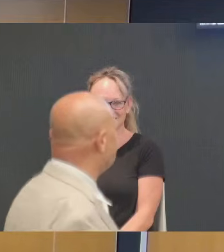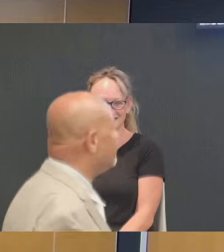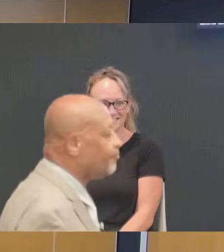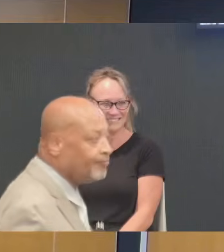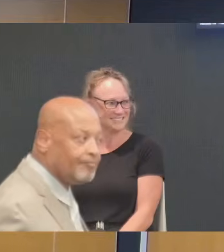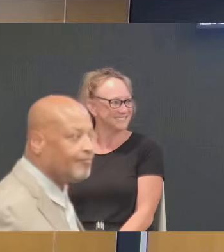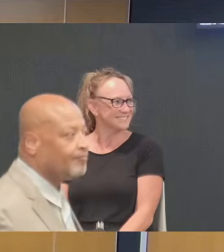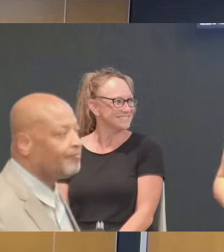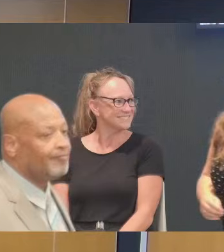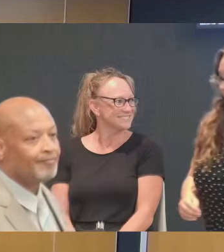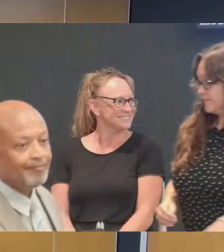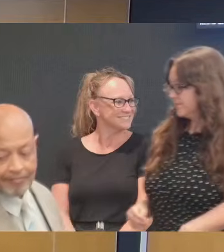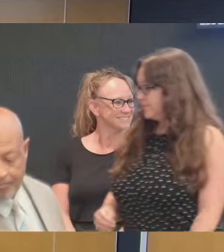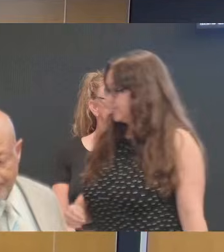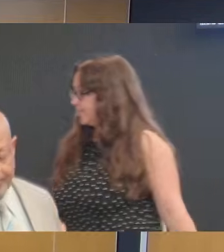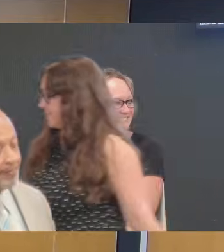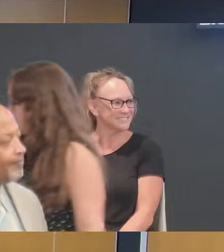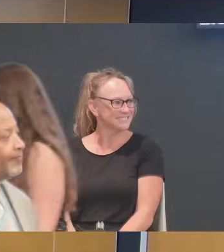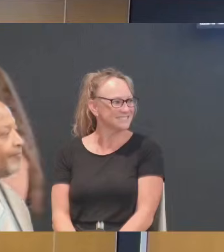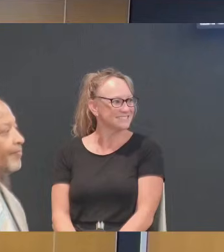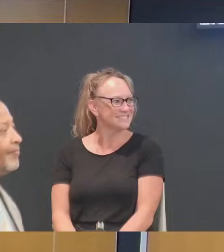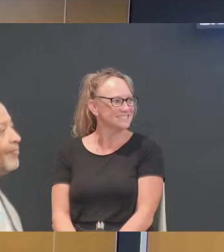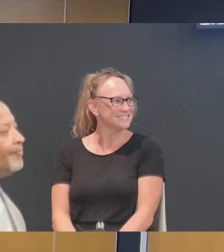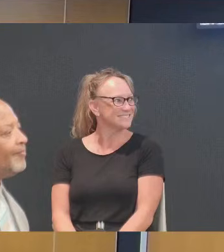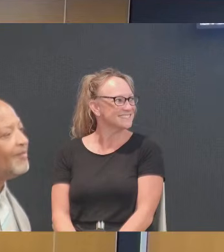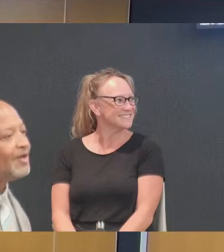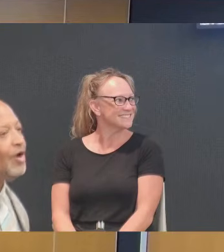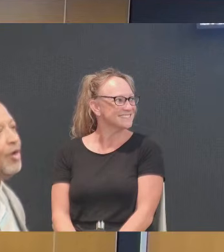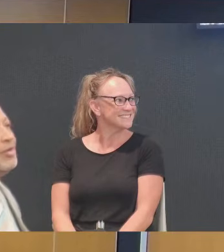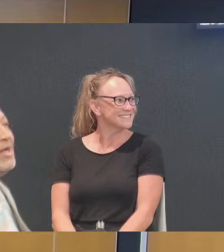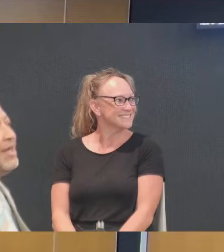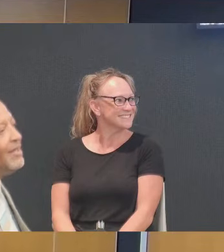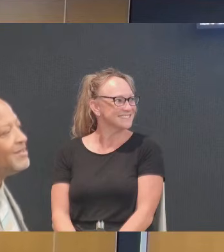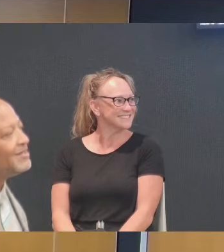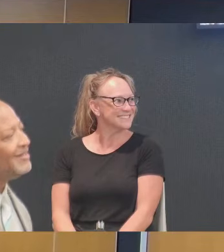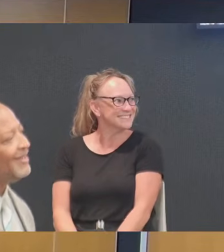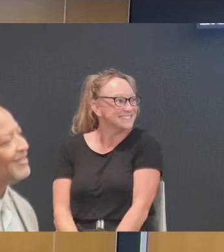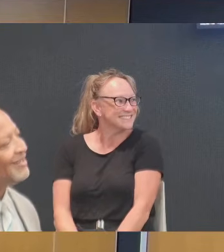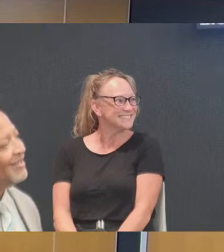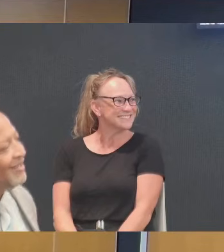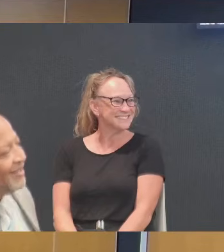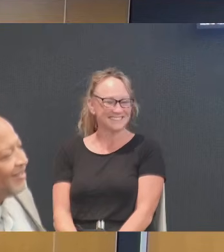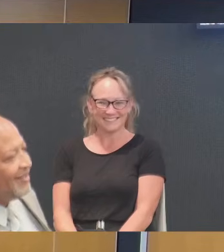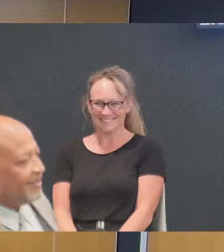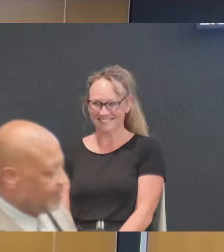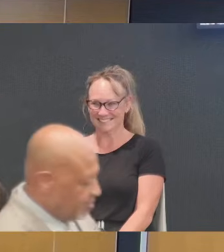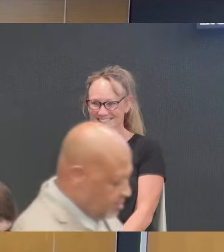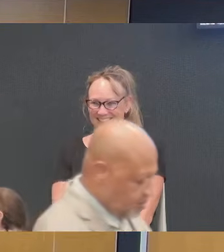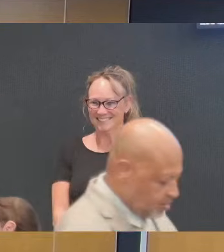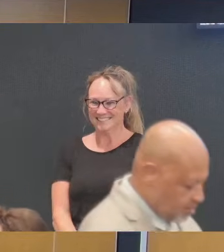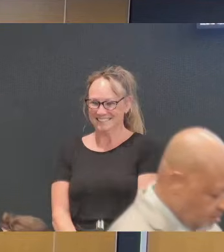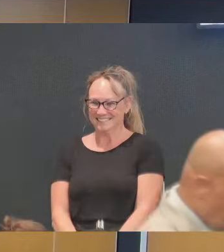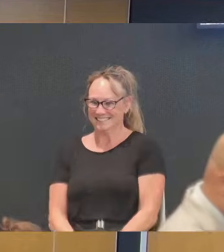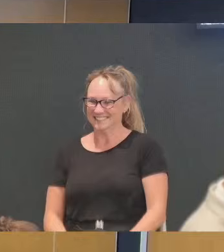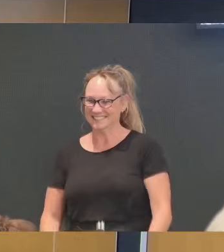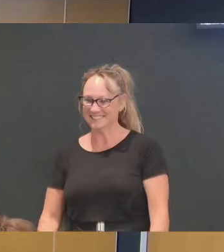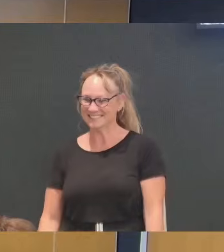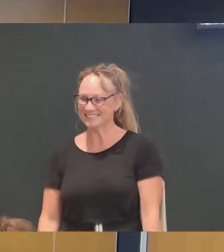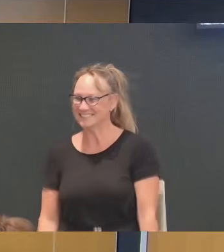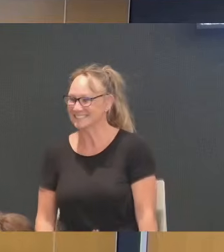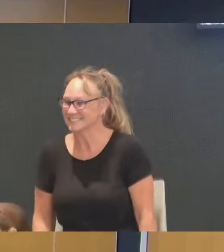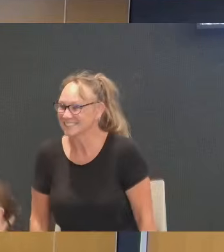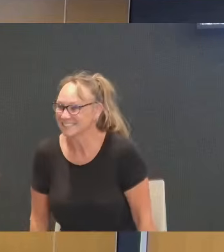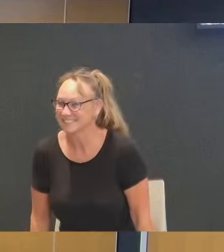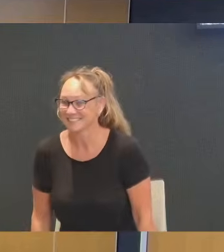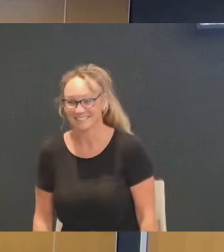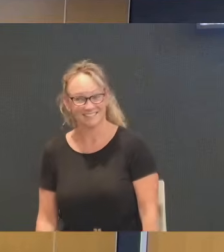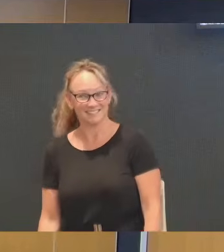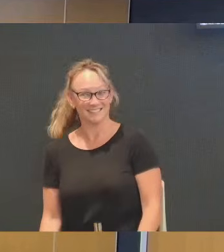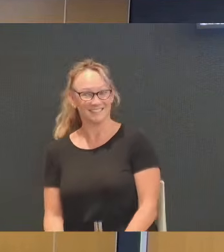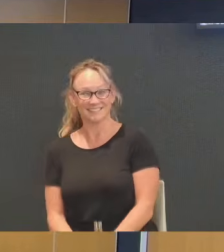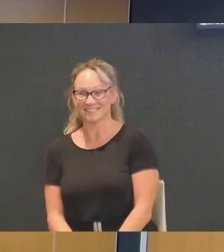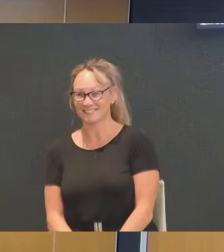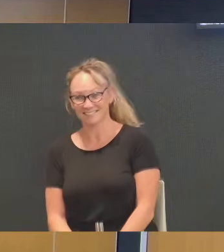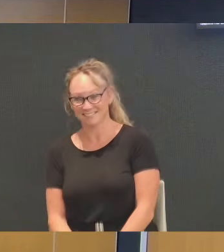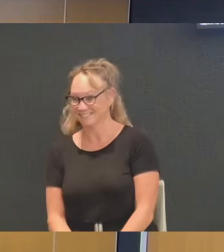That's yours. Open it up.